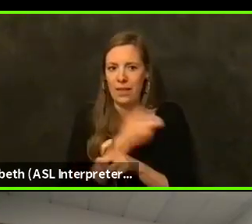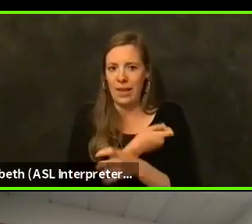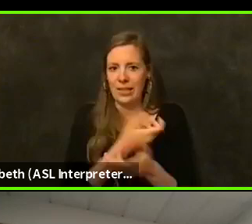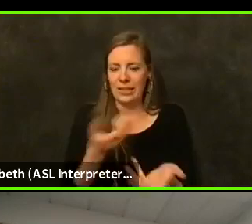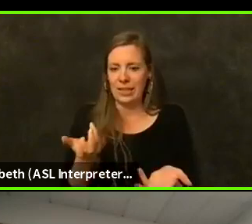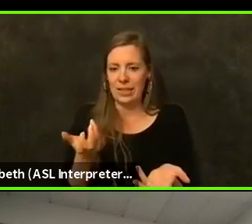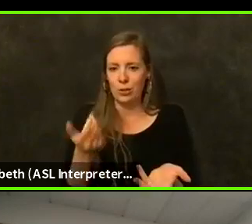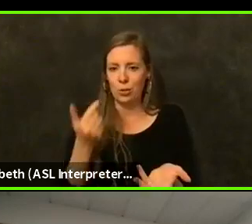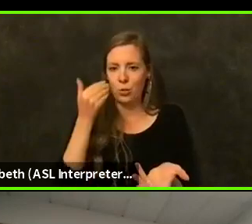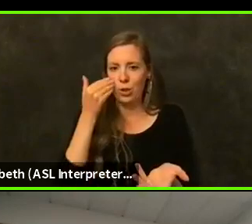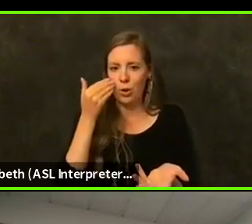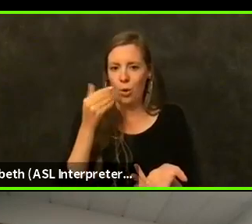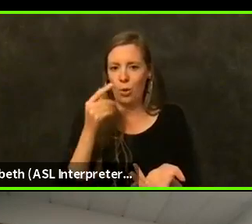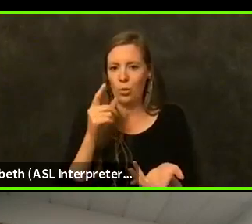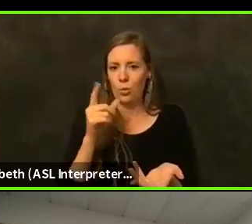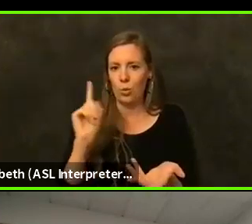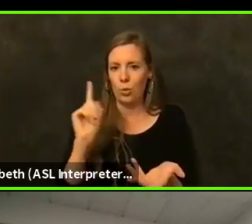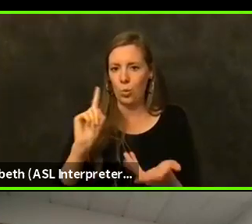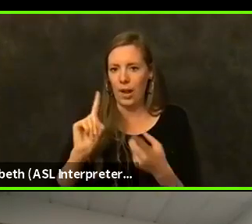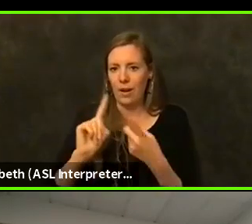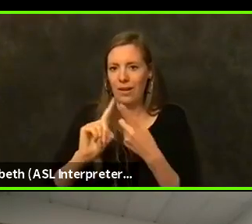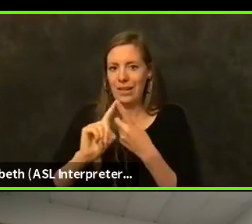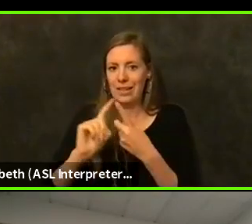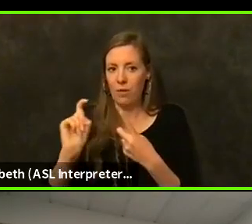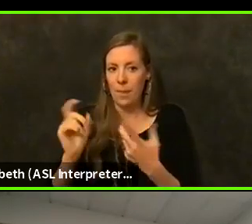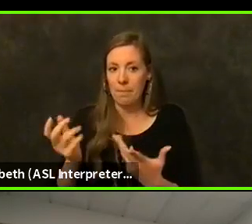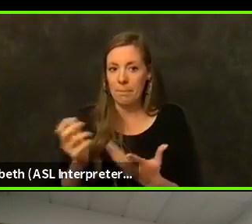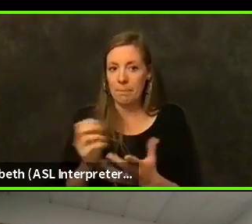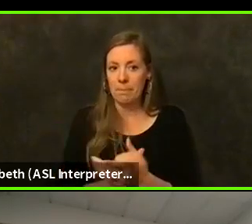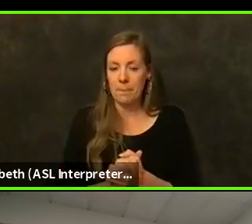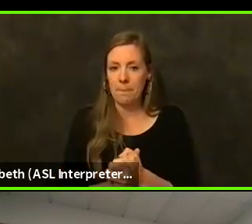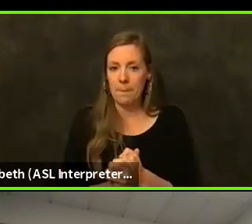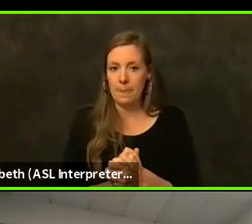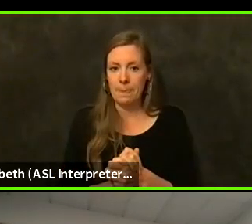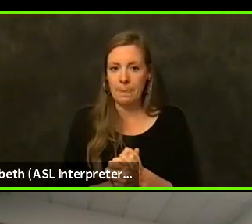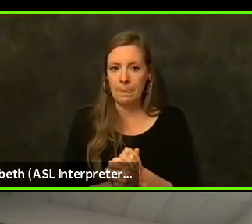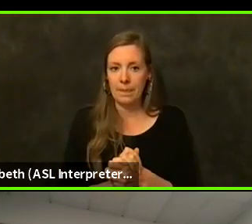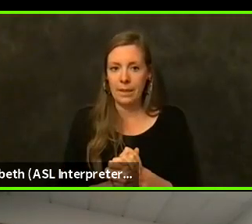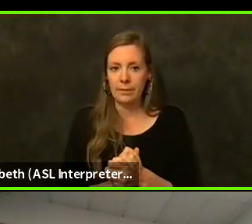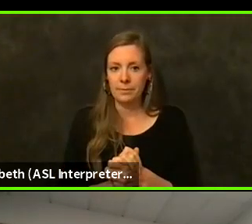Who's going to be where the vaccine is going to be coming from? I guess, Margaret, I can I can certainly